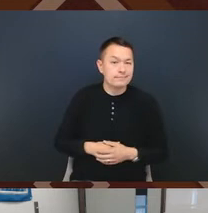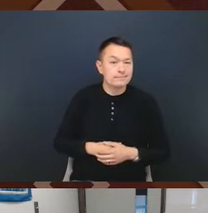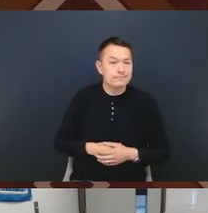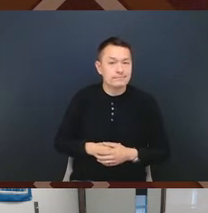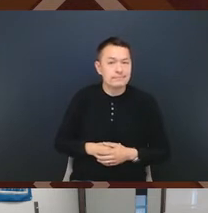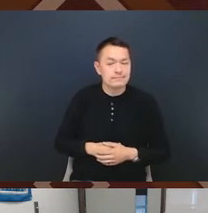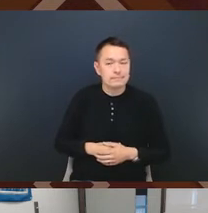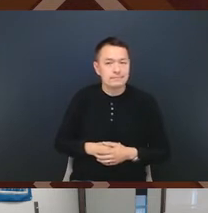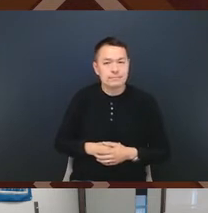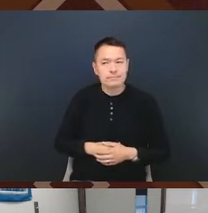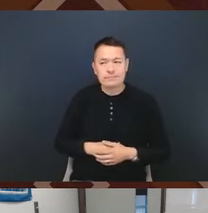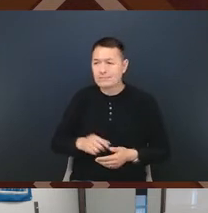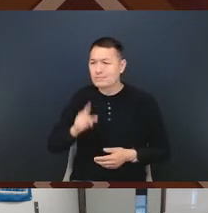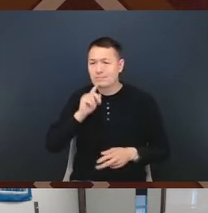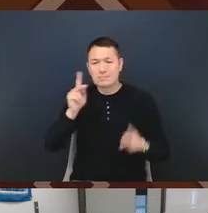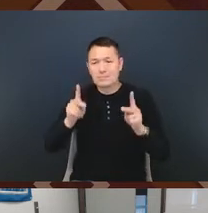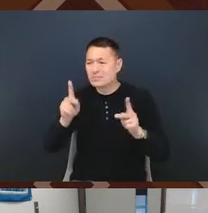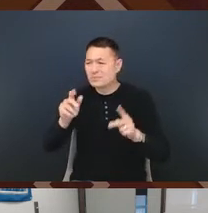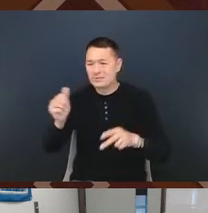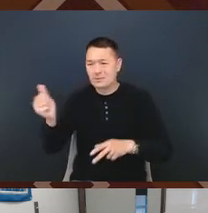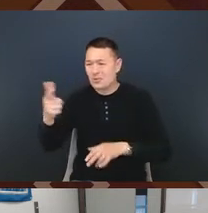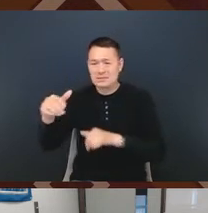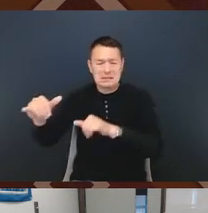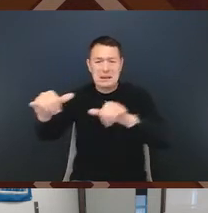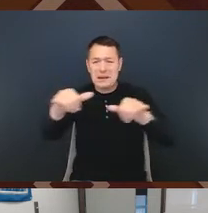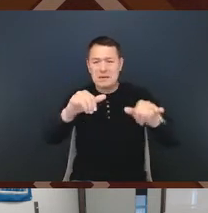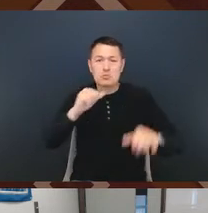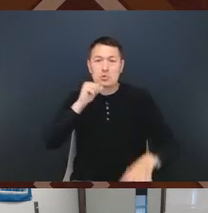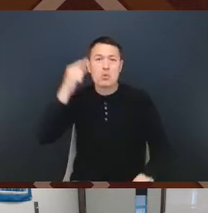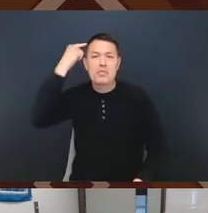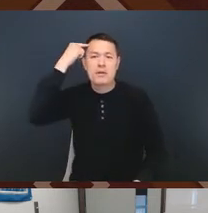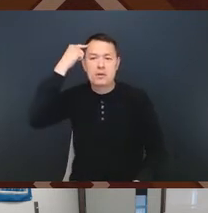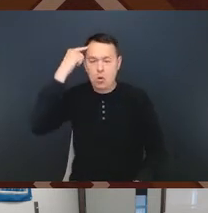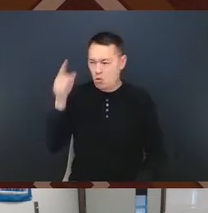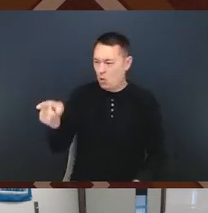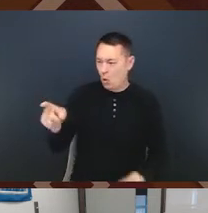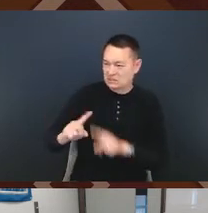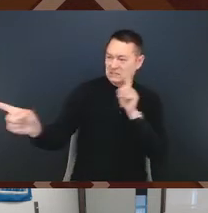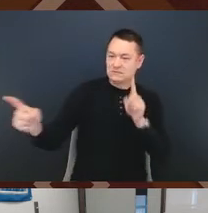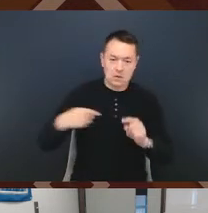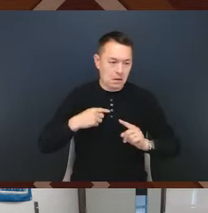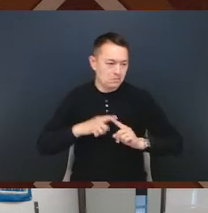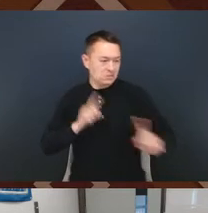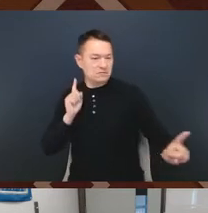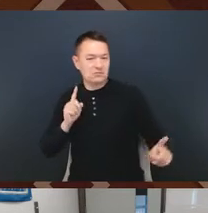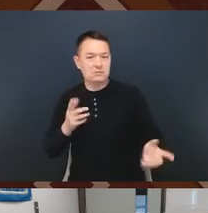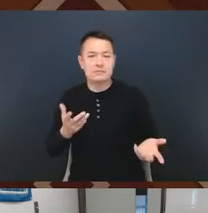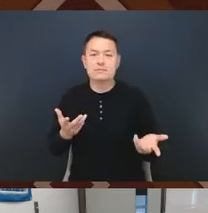we are all the same. Don't think you're different. Other people want